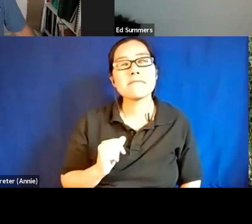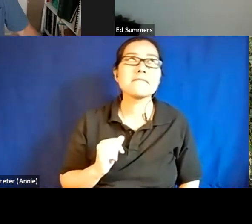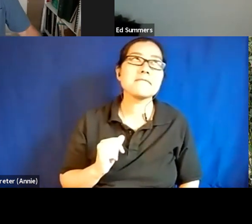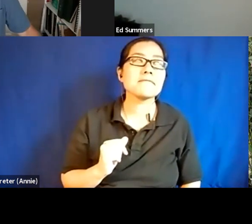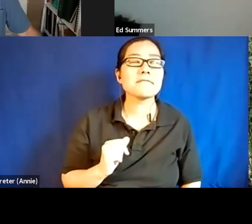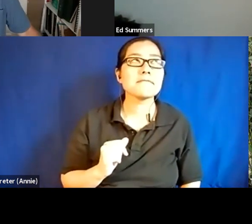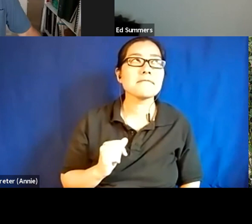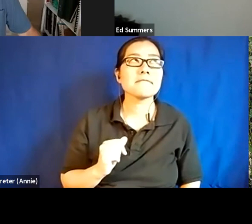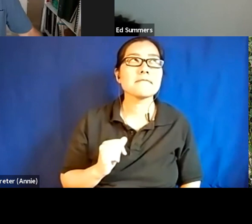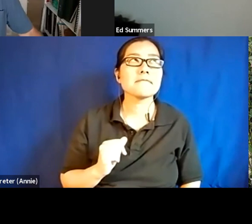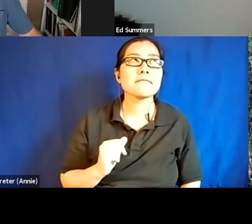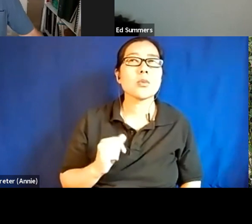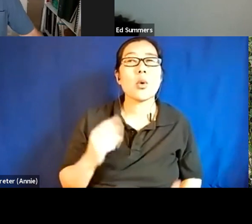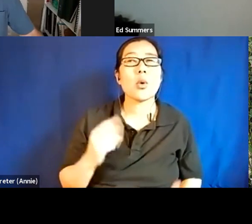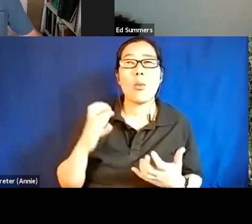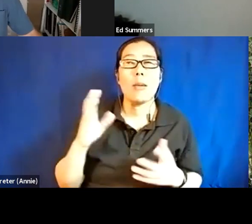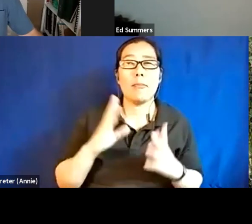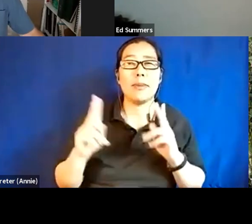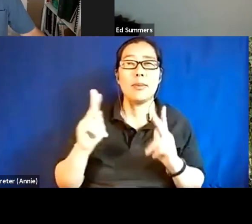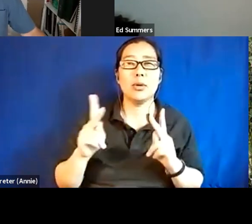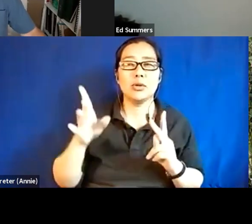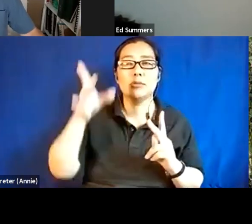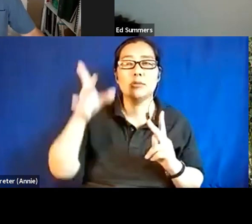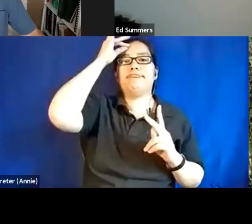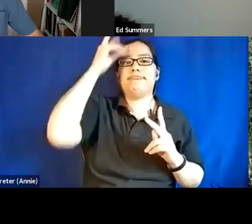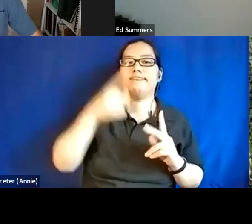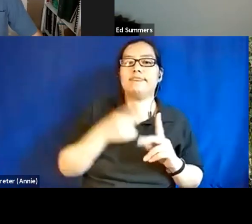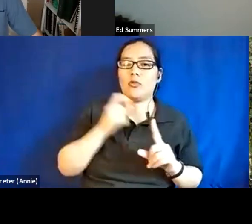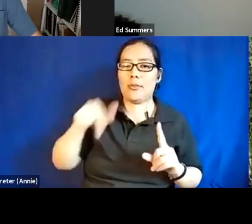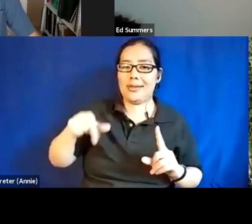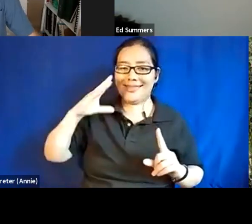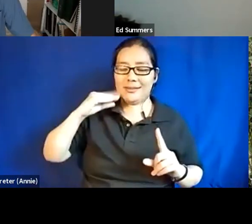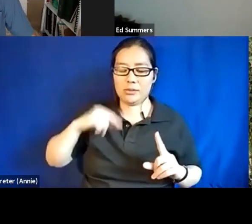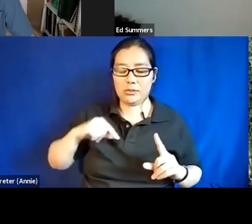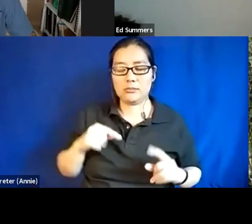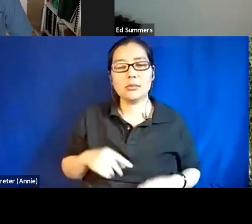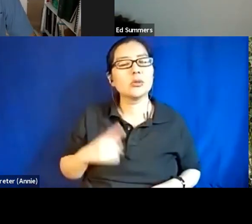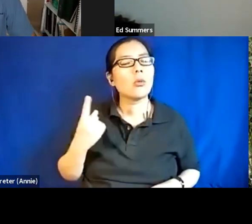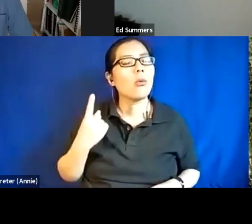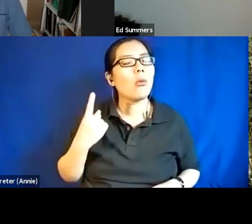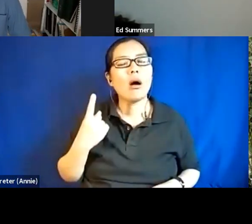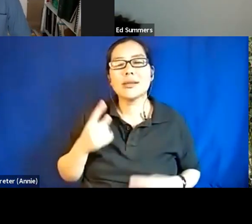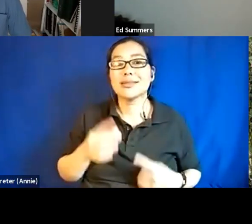away from this is this is one special case of information accessibility that we need to